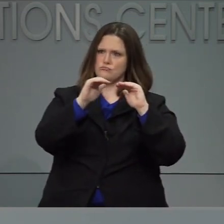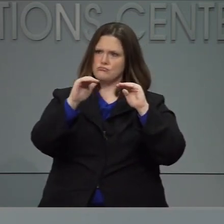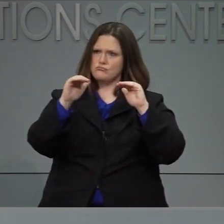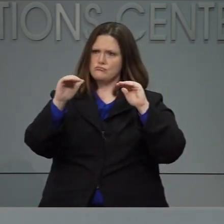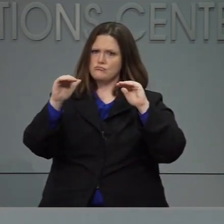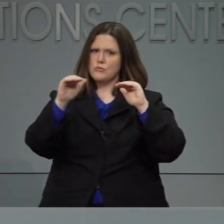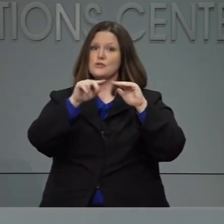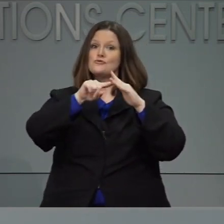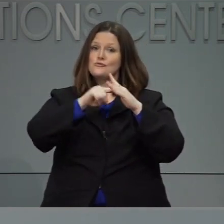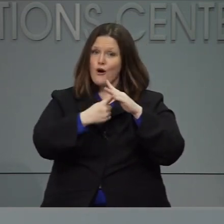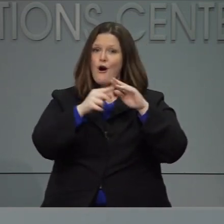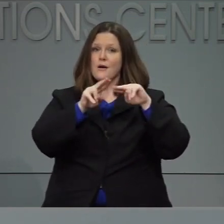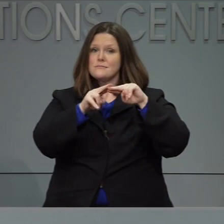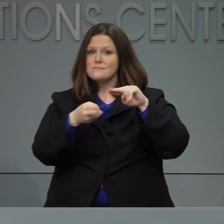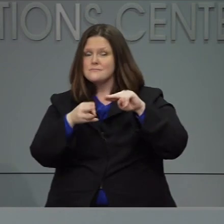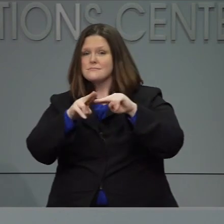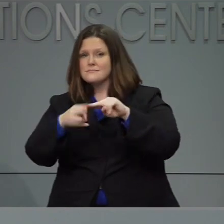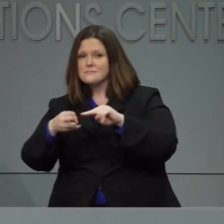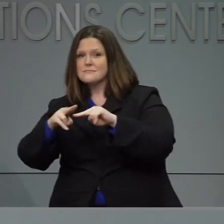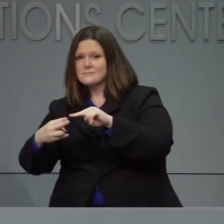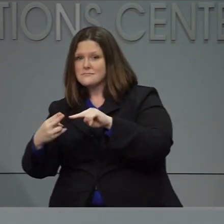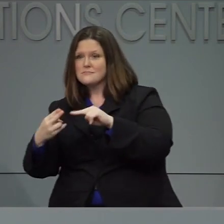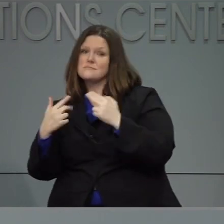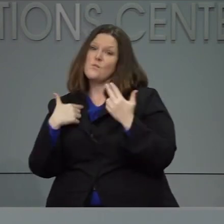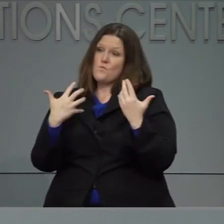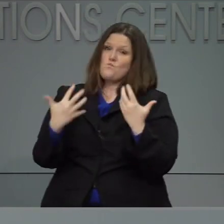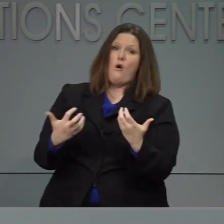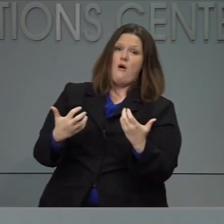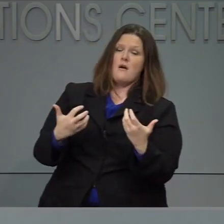ASSUMING WE DO AND WE DO WANT TO MAKE PROGRESS IN ADDITIONAL